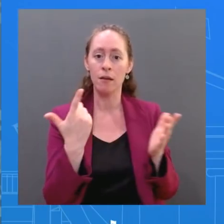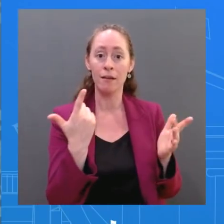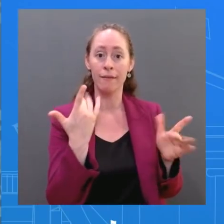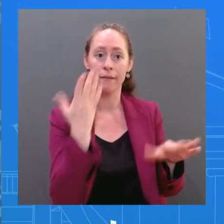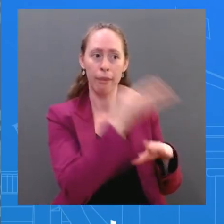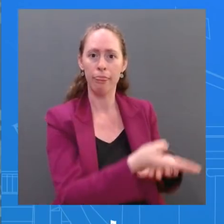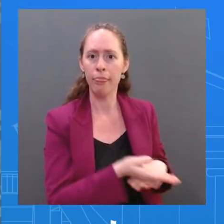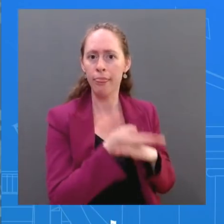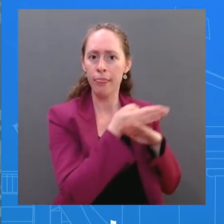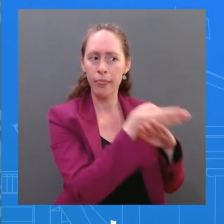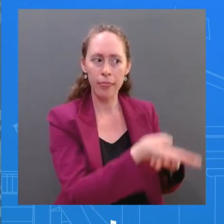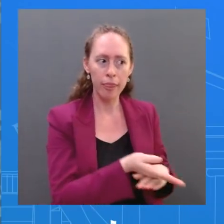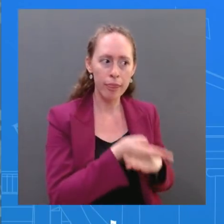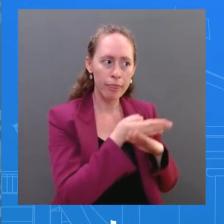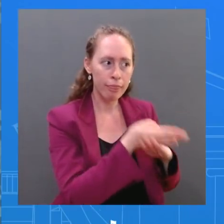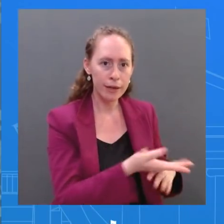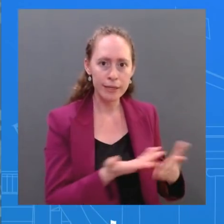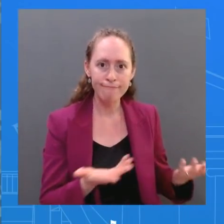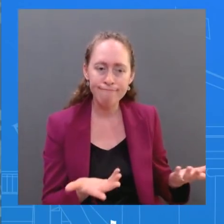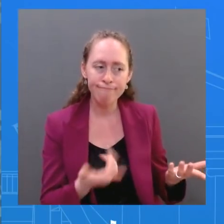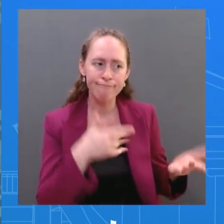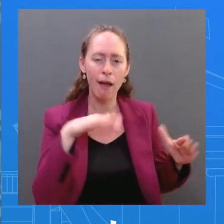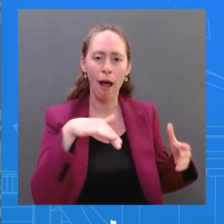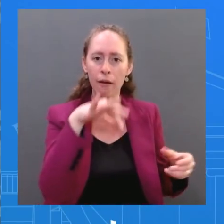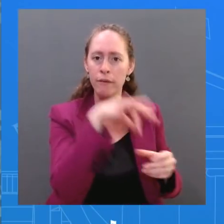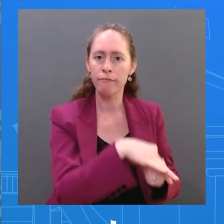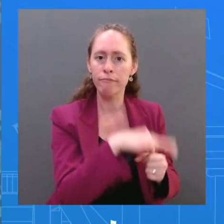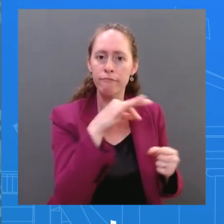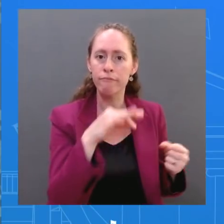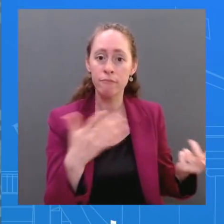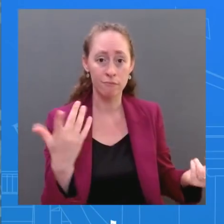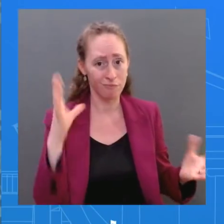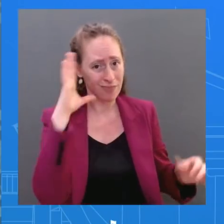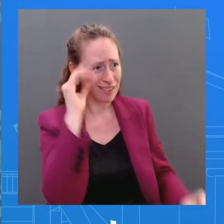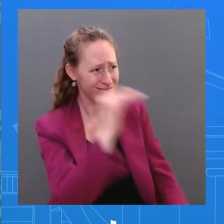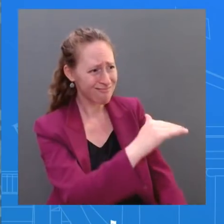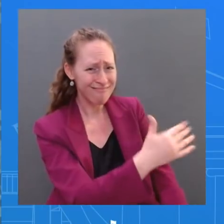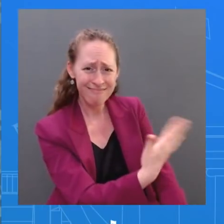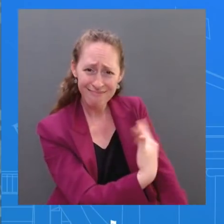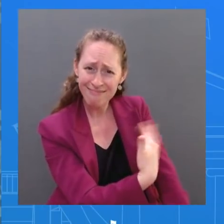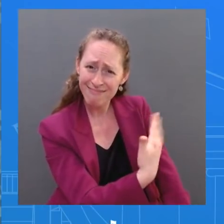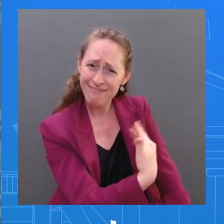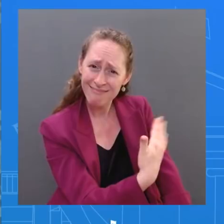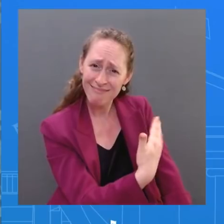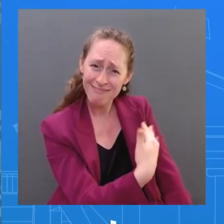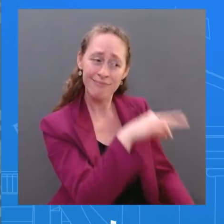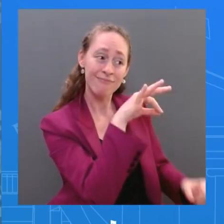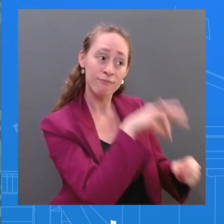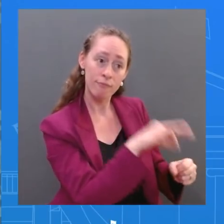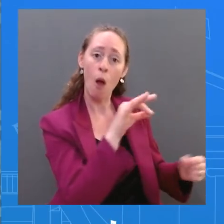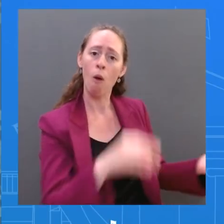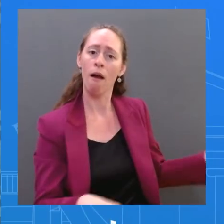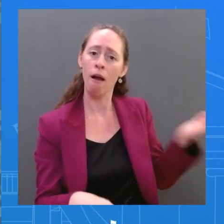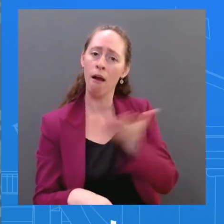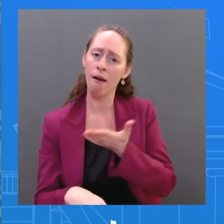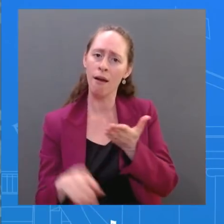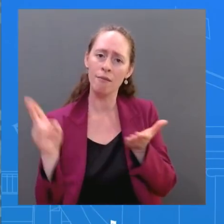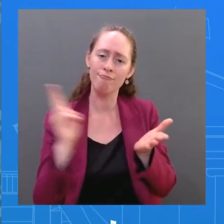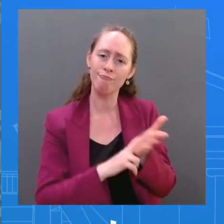calling for Congress to do. We think it will have an important effect on American families and give them that little bit of breathing room